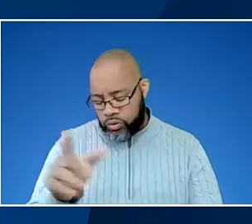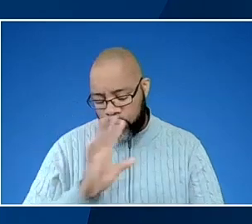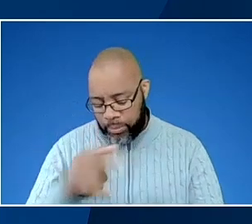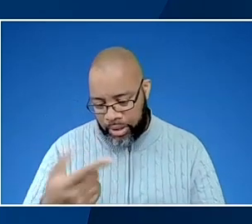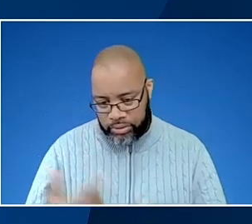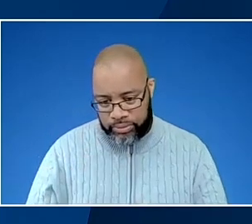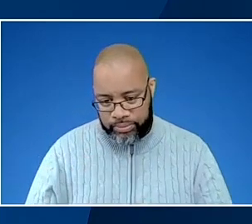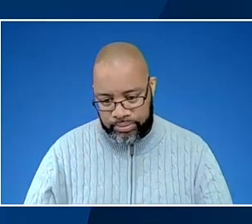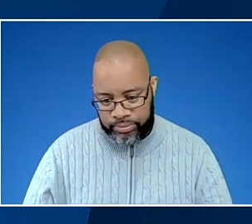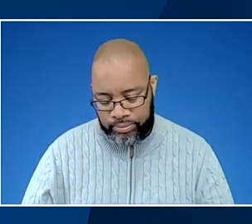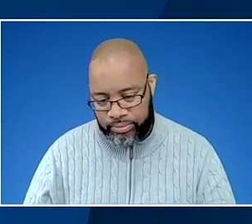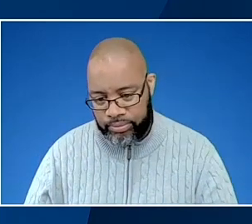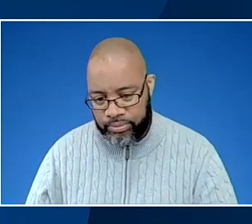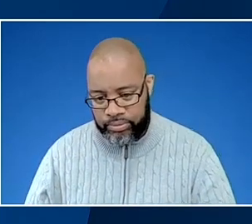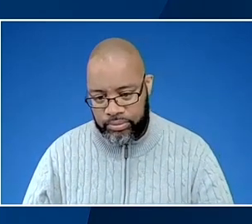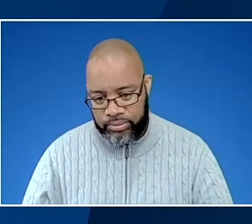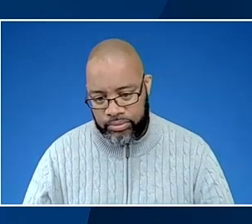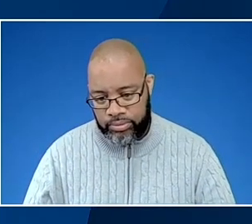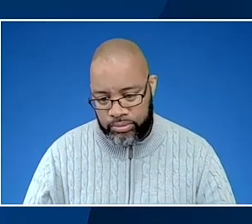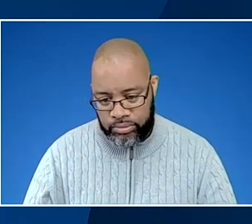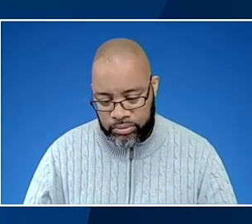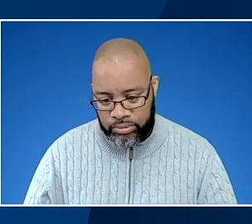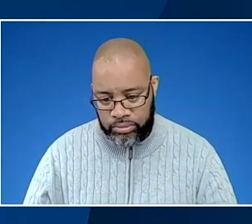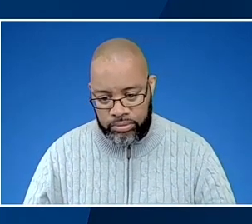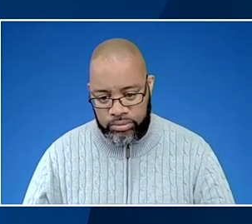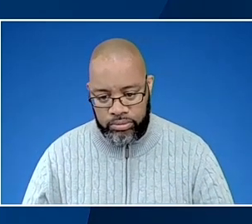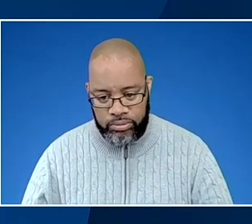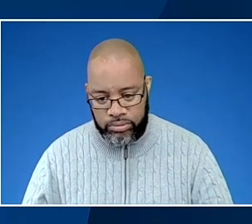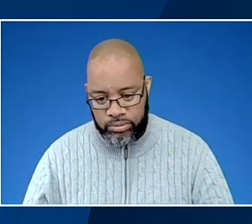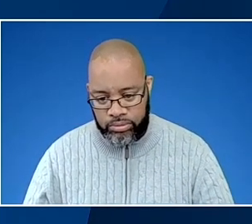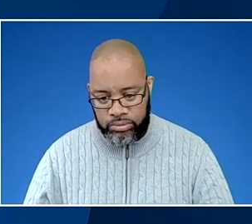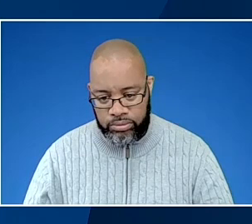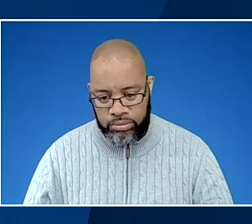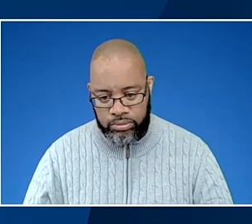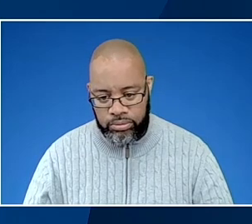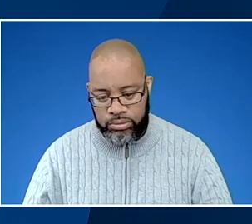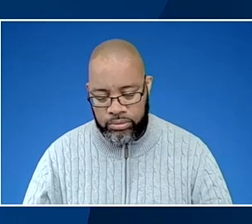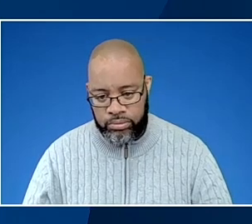about? Oh, and you're on mute still, Emalyn.